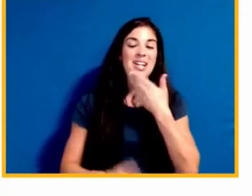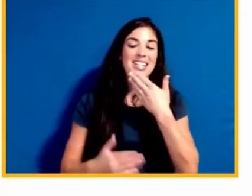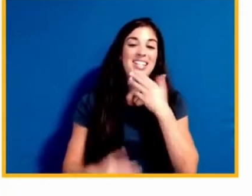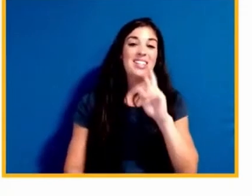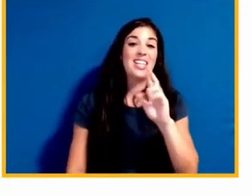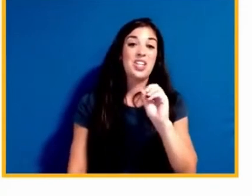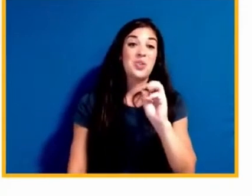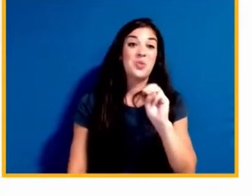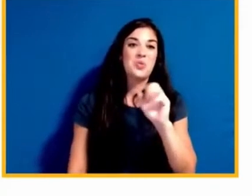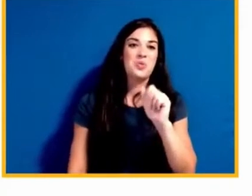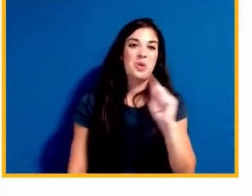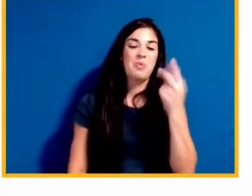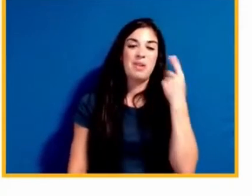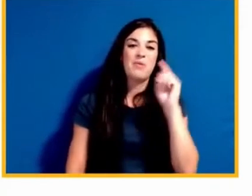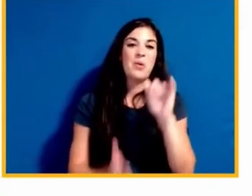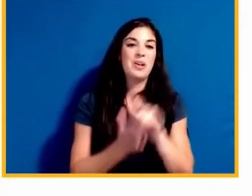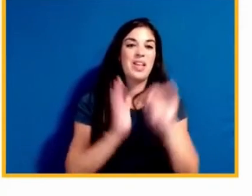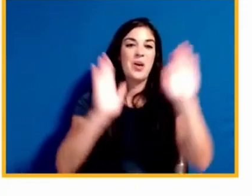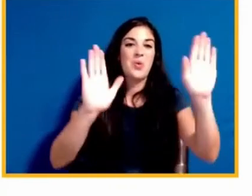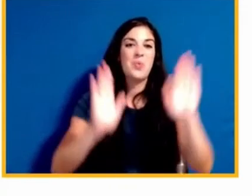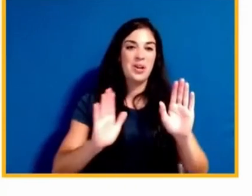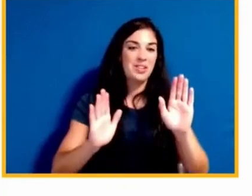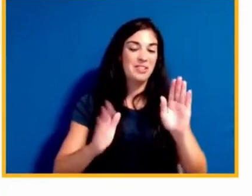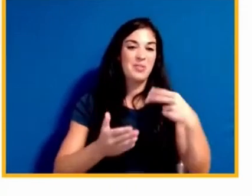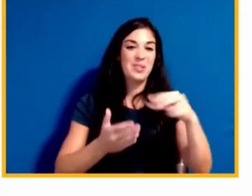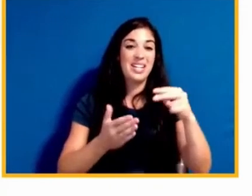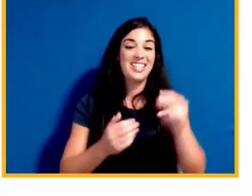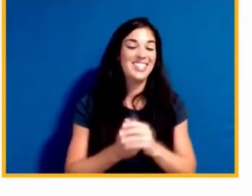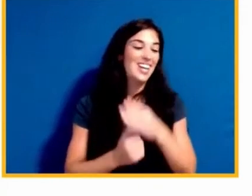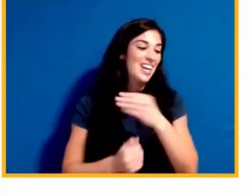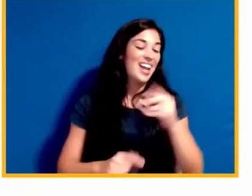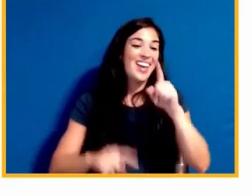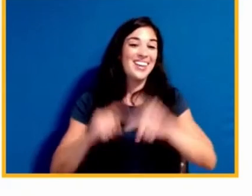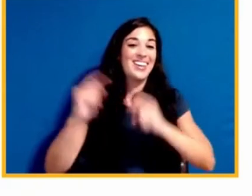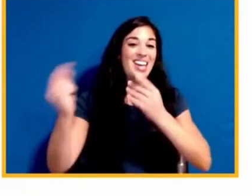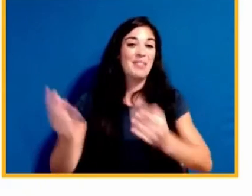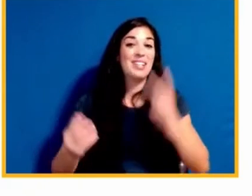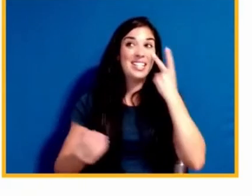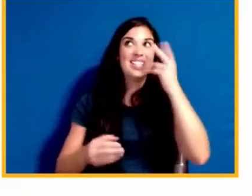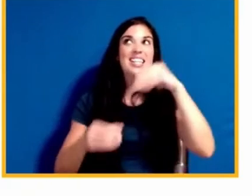for that wonderful entry and I can't wait to see that kind of performance in person.